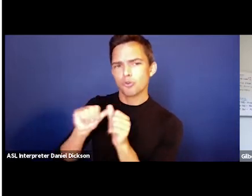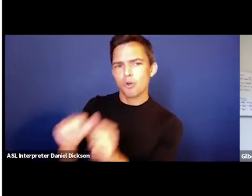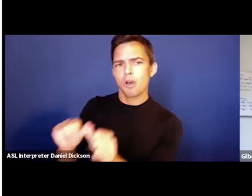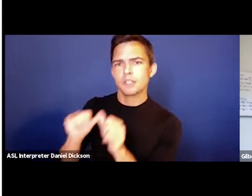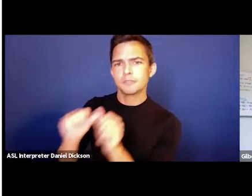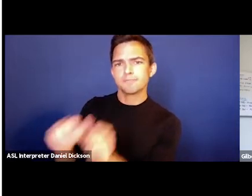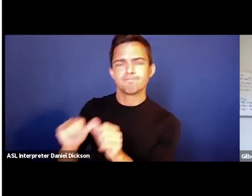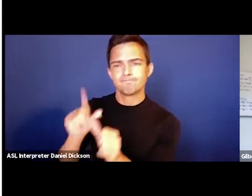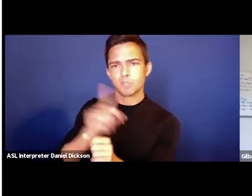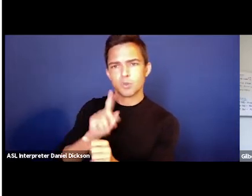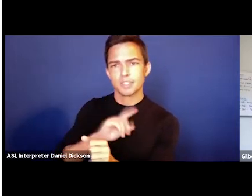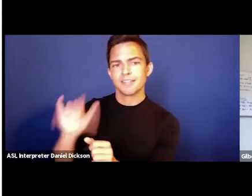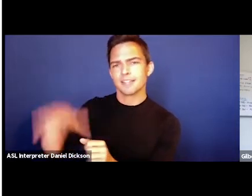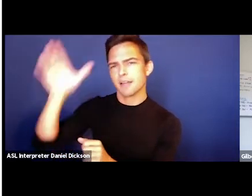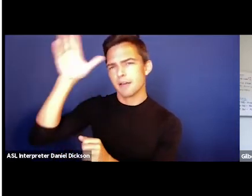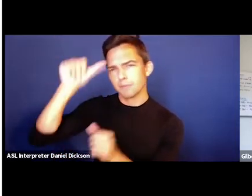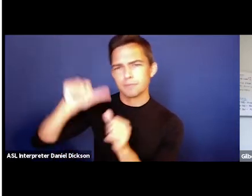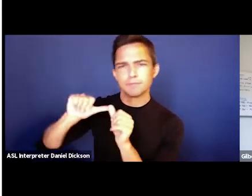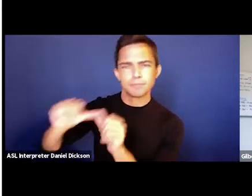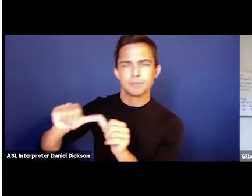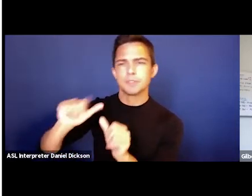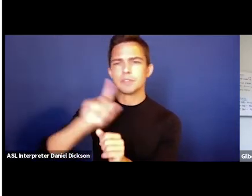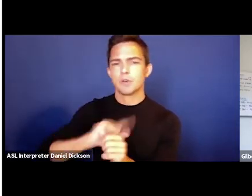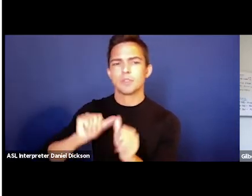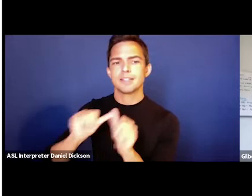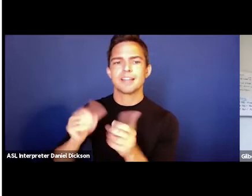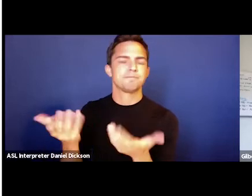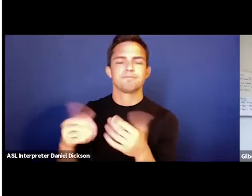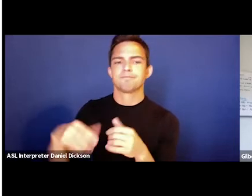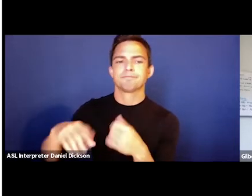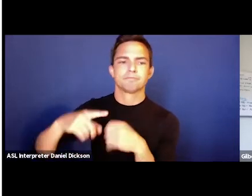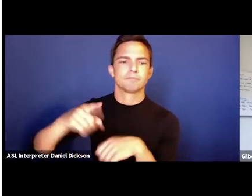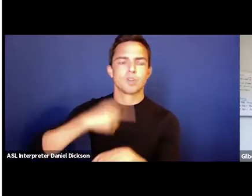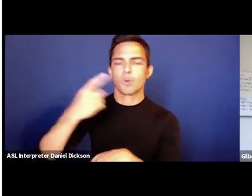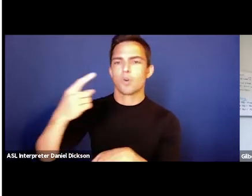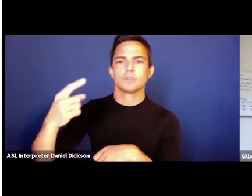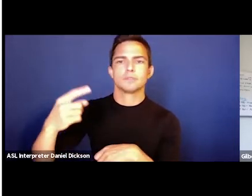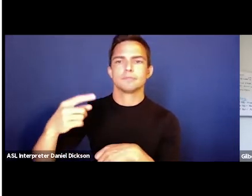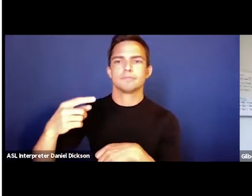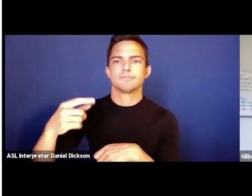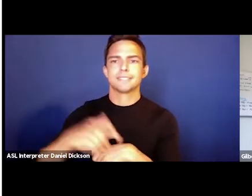is a persistent state of loneliness that lasts for an extended period and is self-reinforcing.